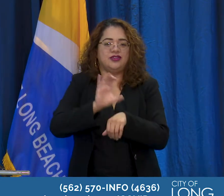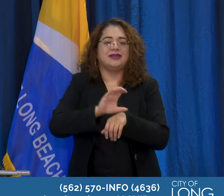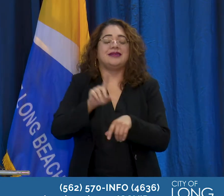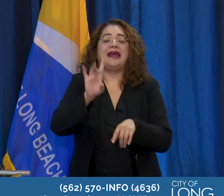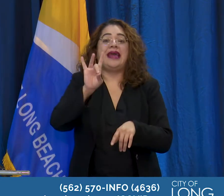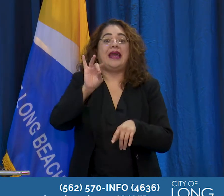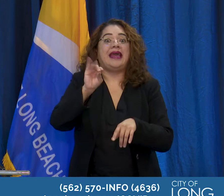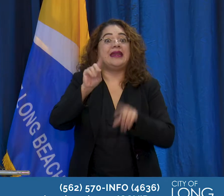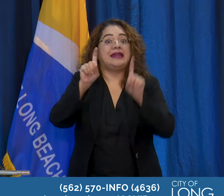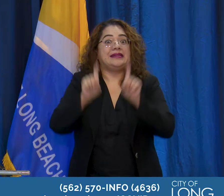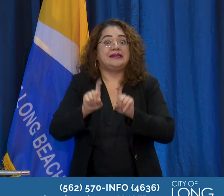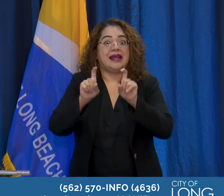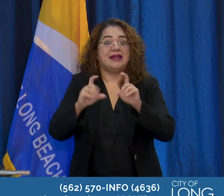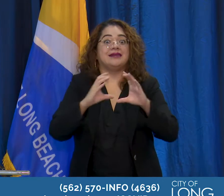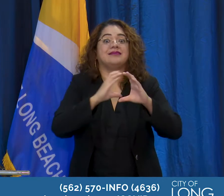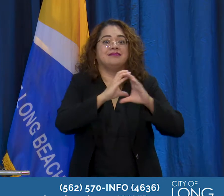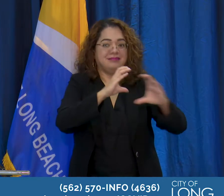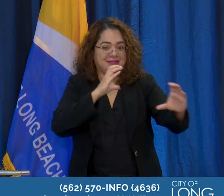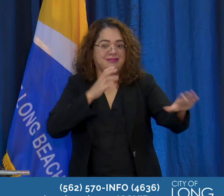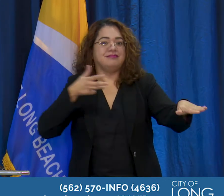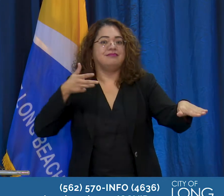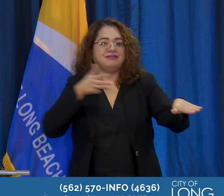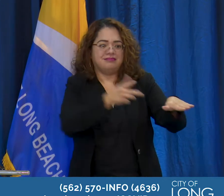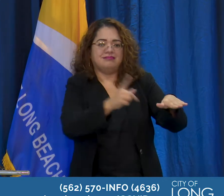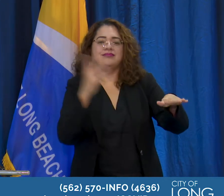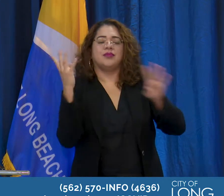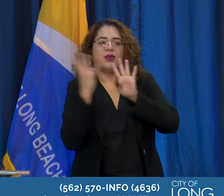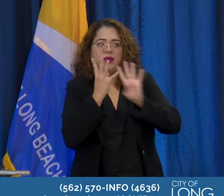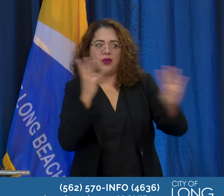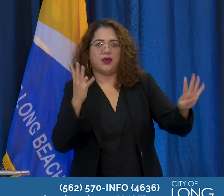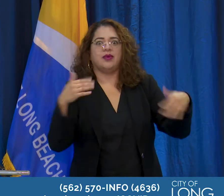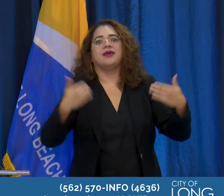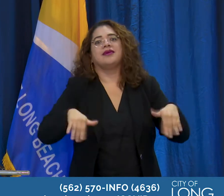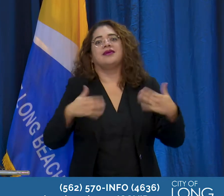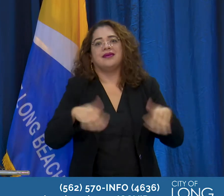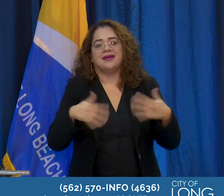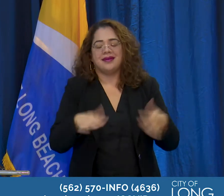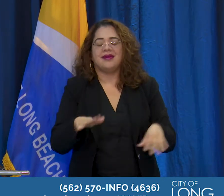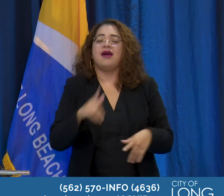We have the mobile units scheduled throughout the weekend as well and I really want to encourage